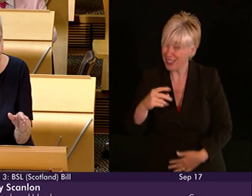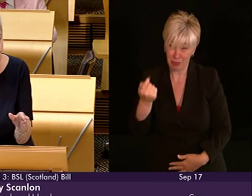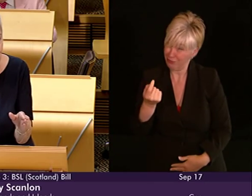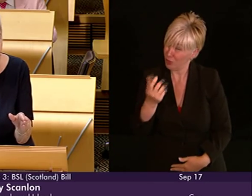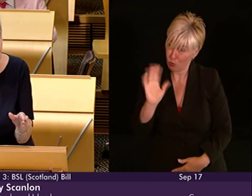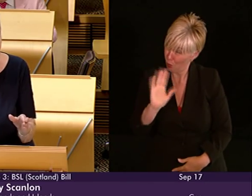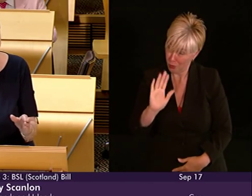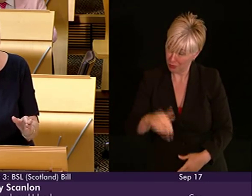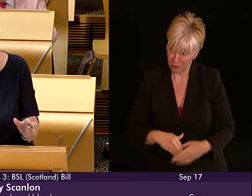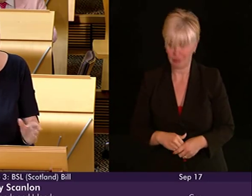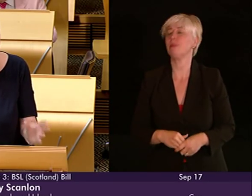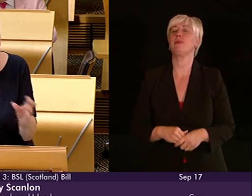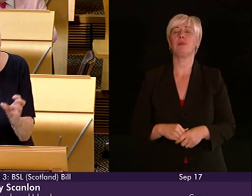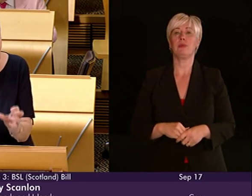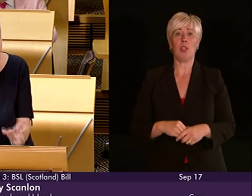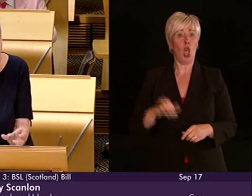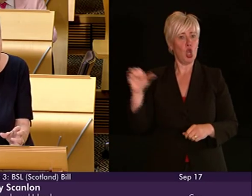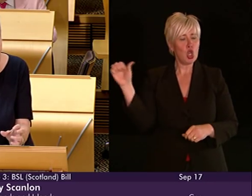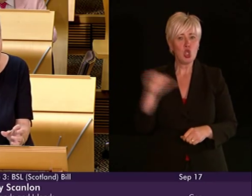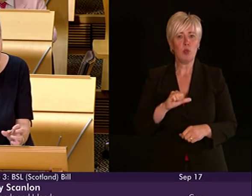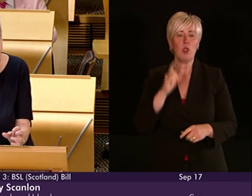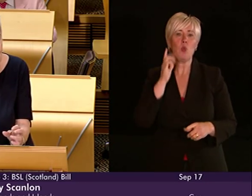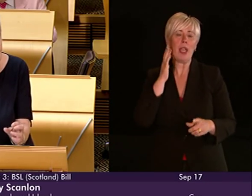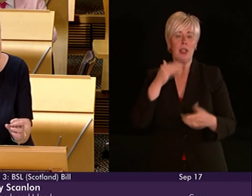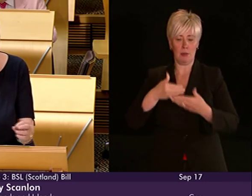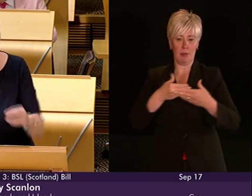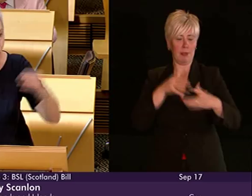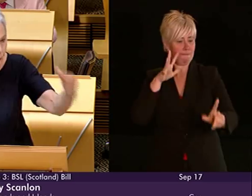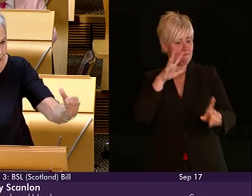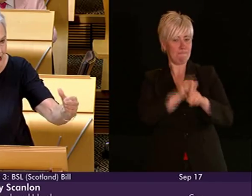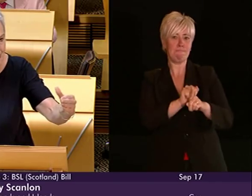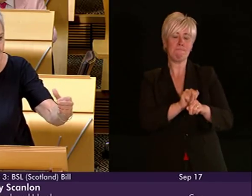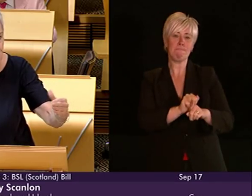Grant pointed out, it should be done at the point of diagnosis, not when the children